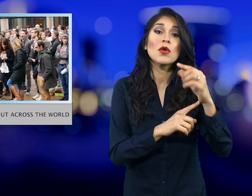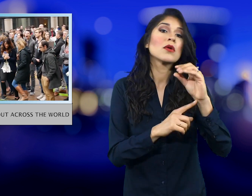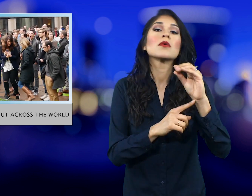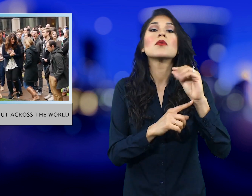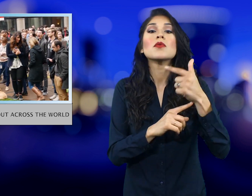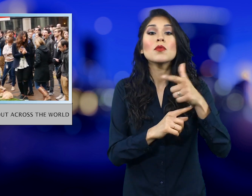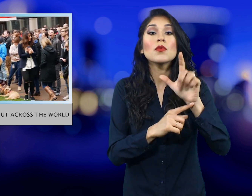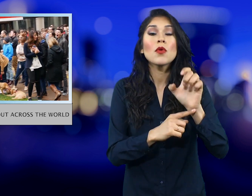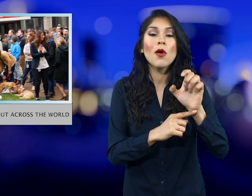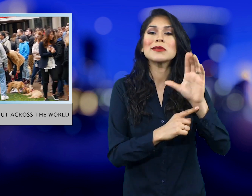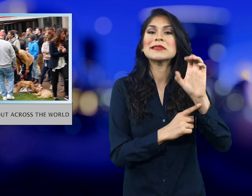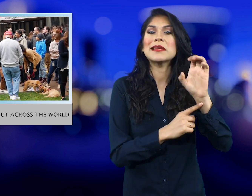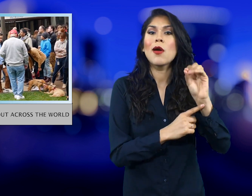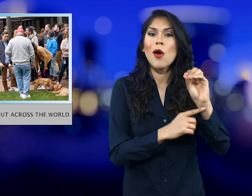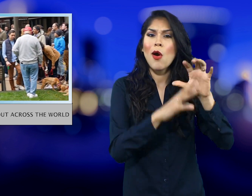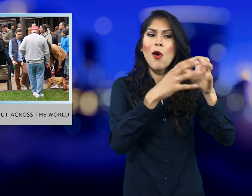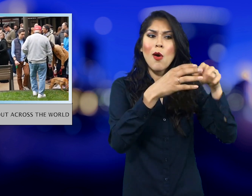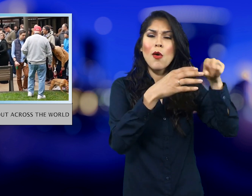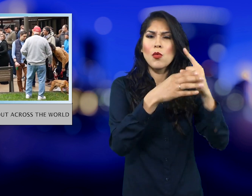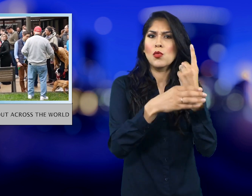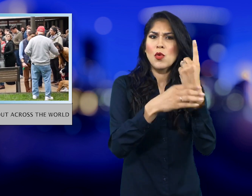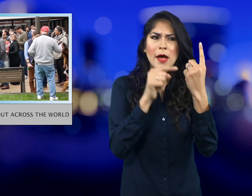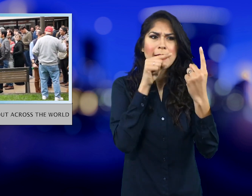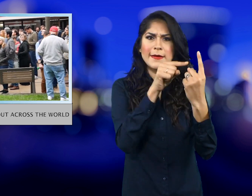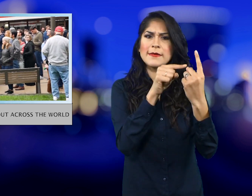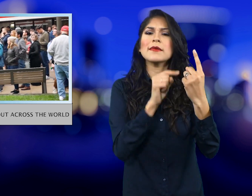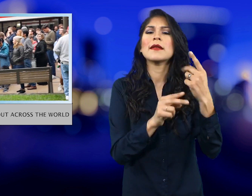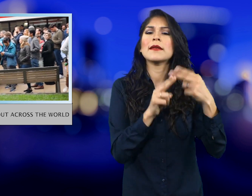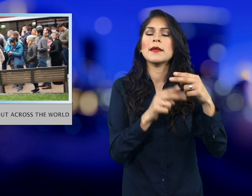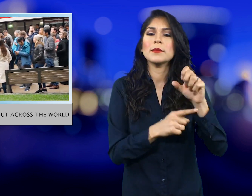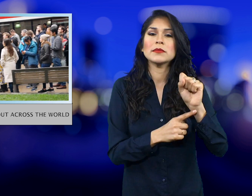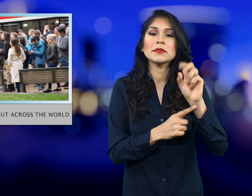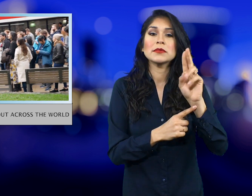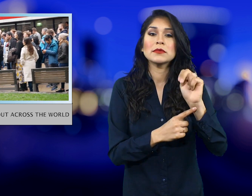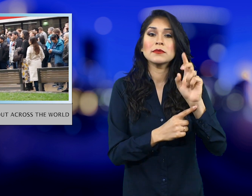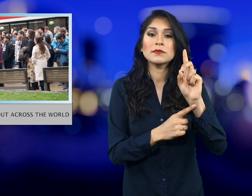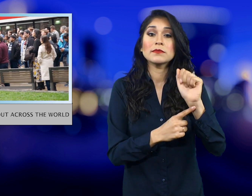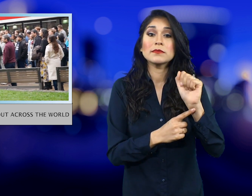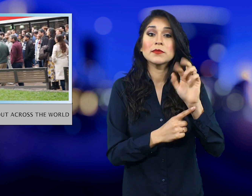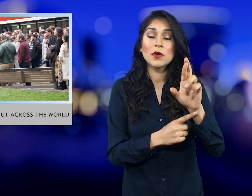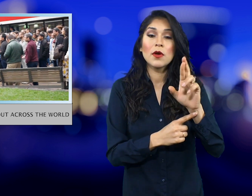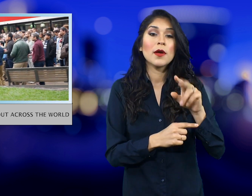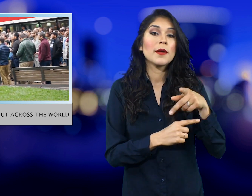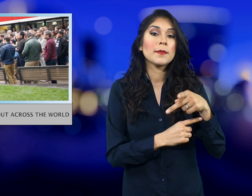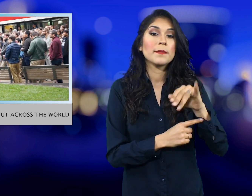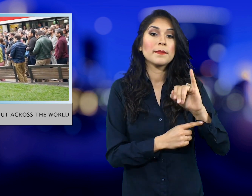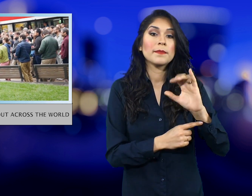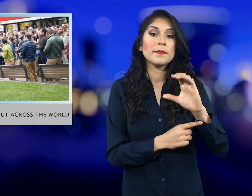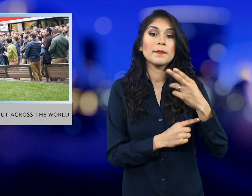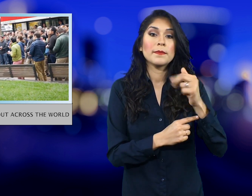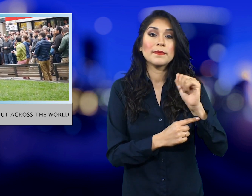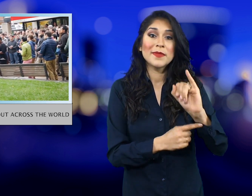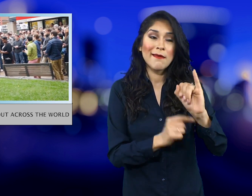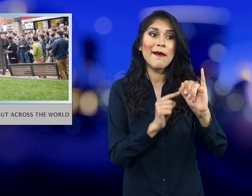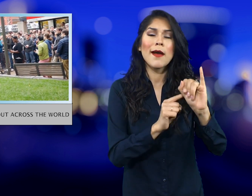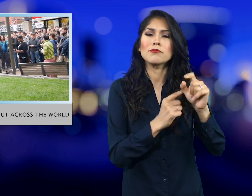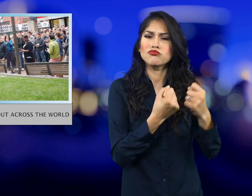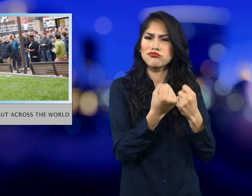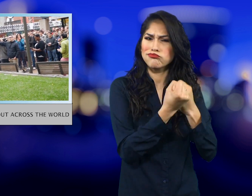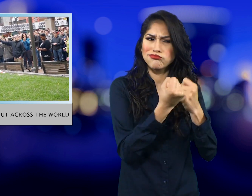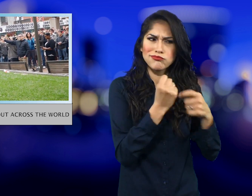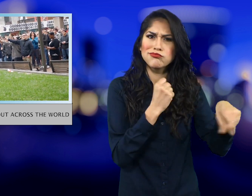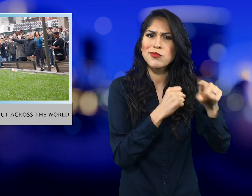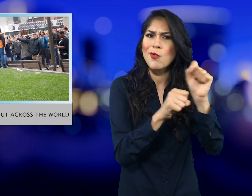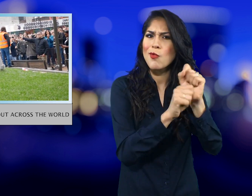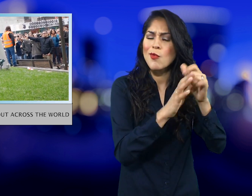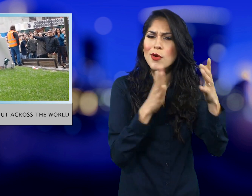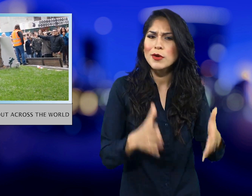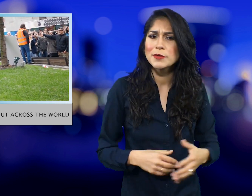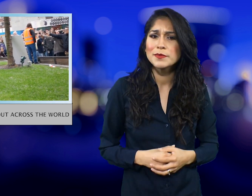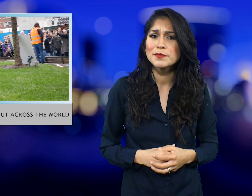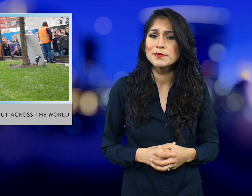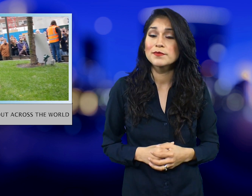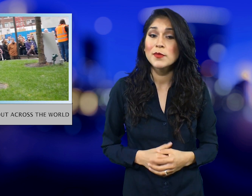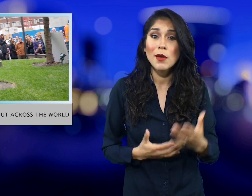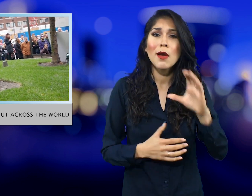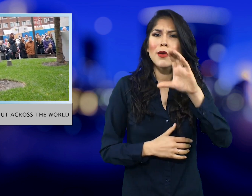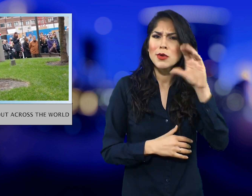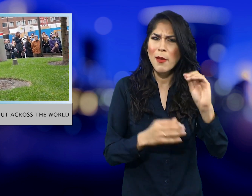The employees are being supported by Google CEO Sundar Pichai.